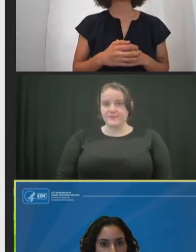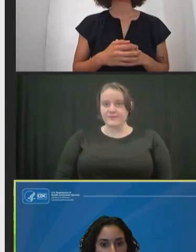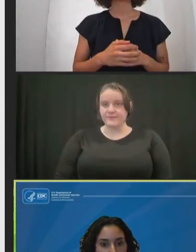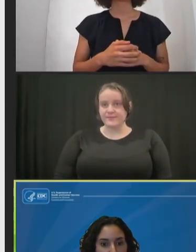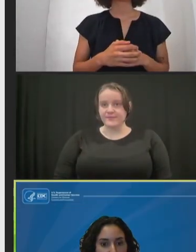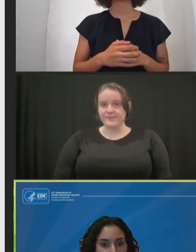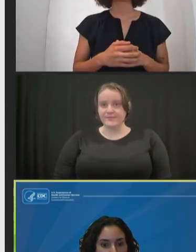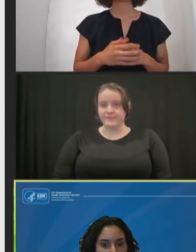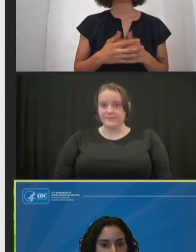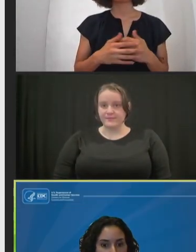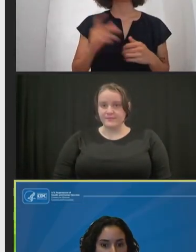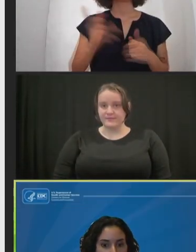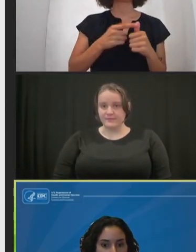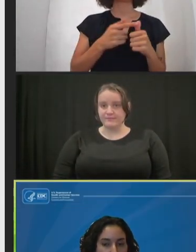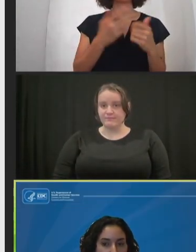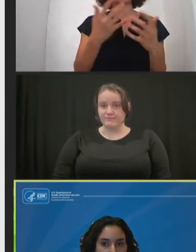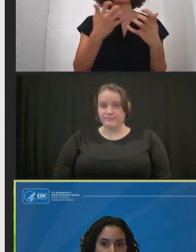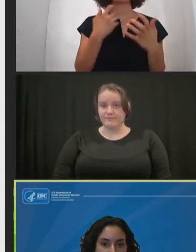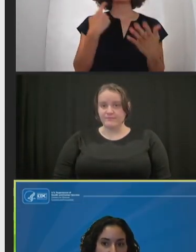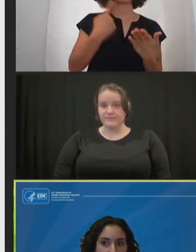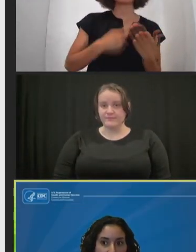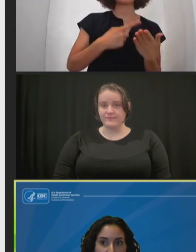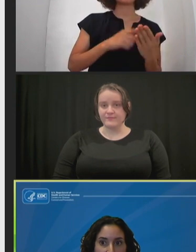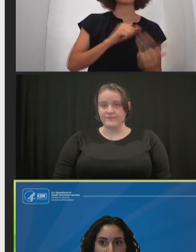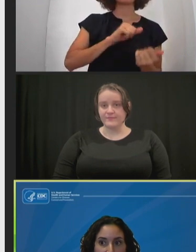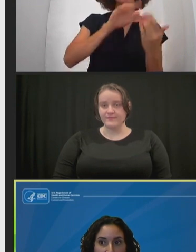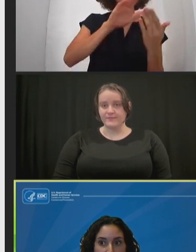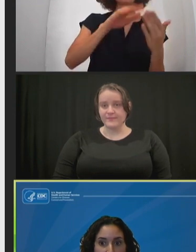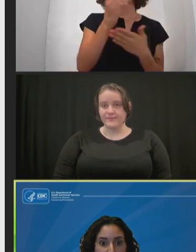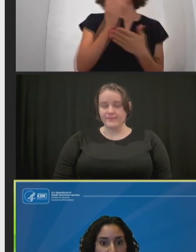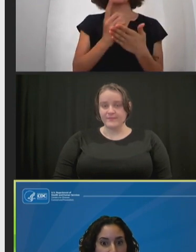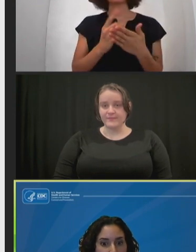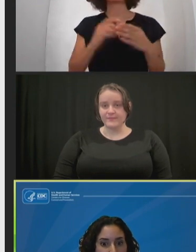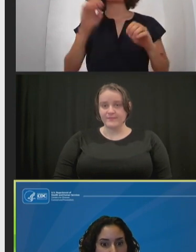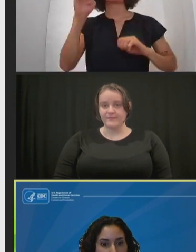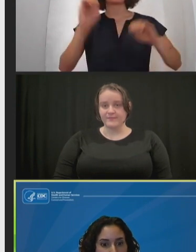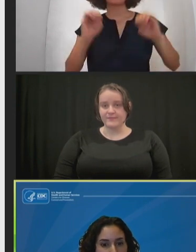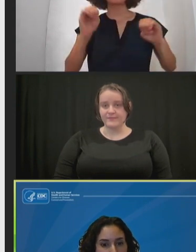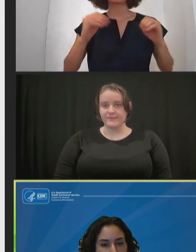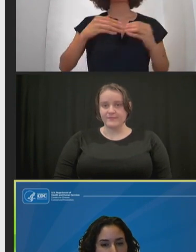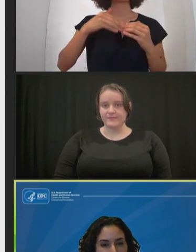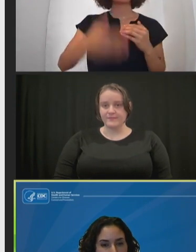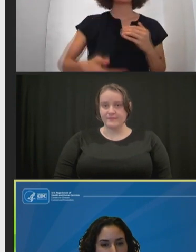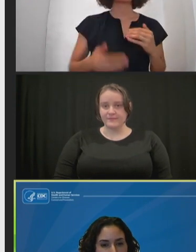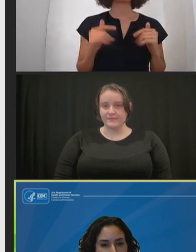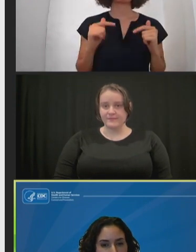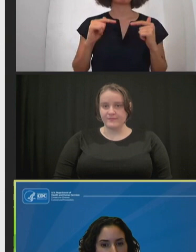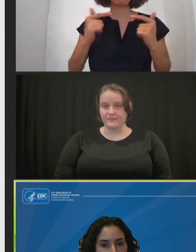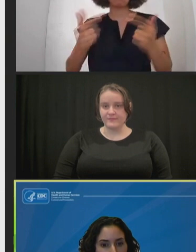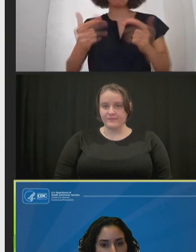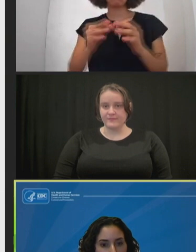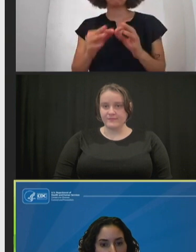So, I'd first like to discuss the approach and design of the evaluation. Next slide.